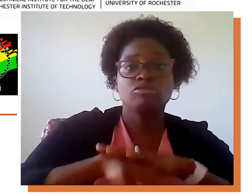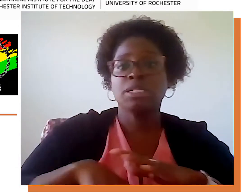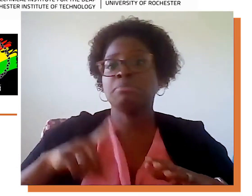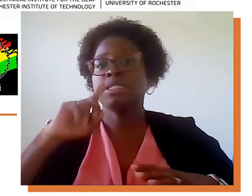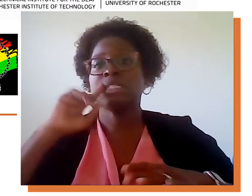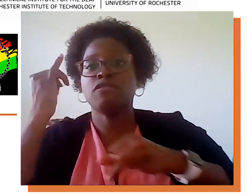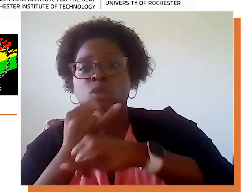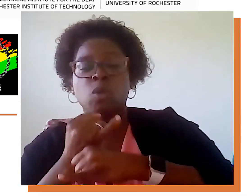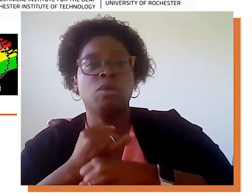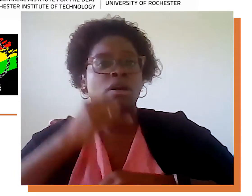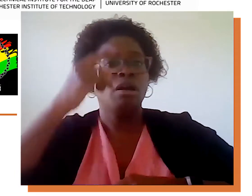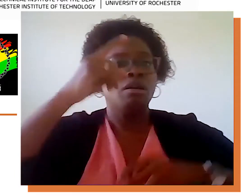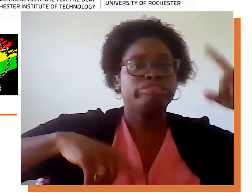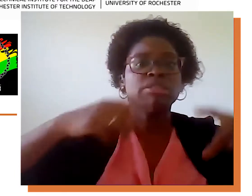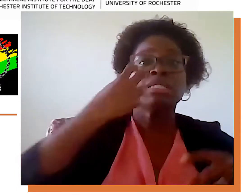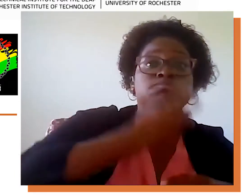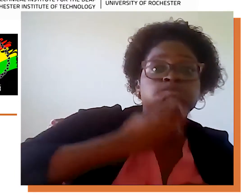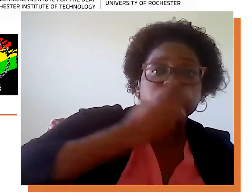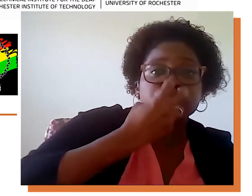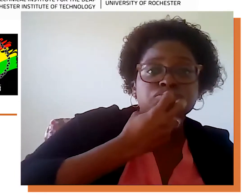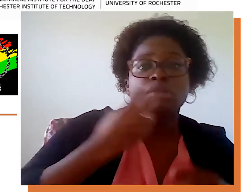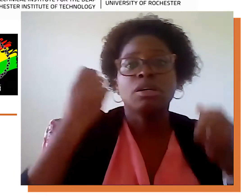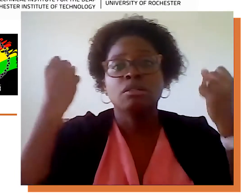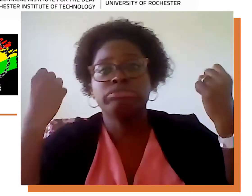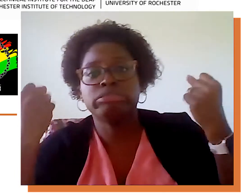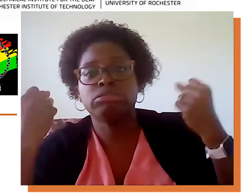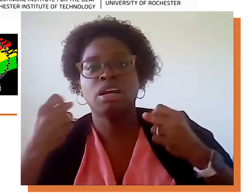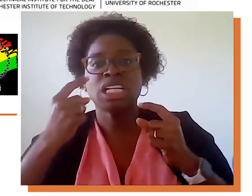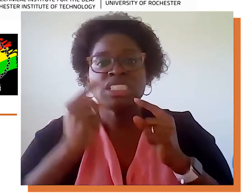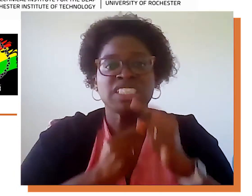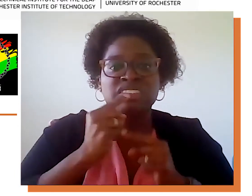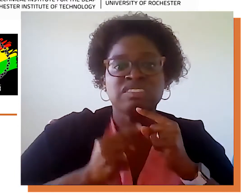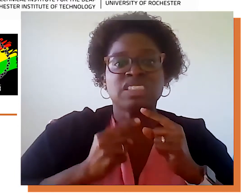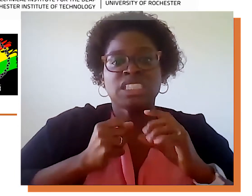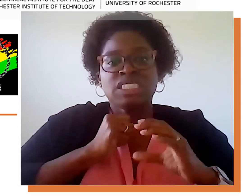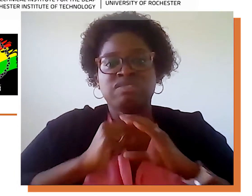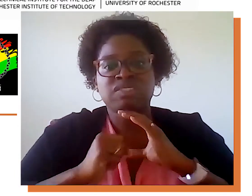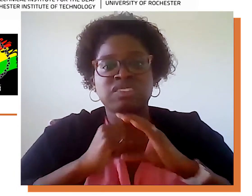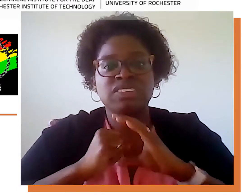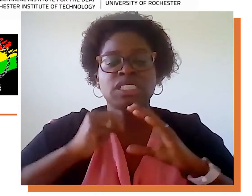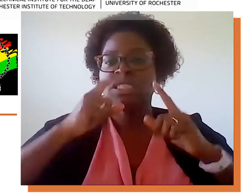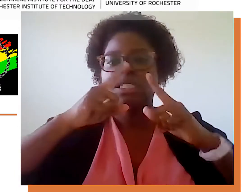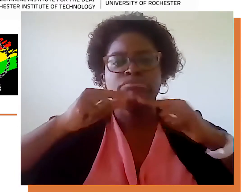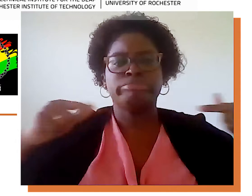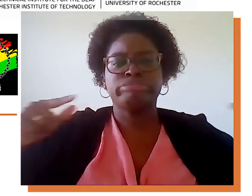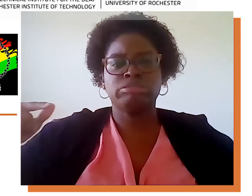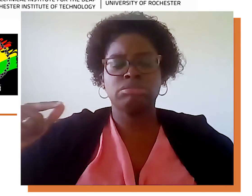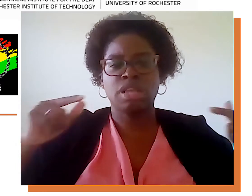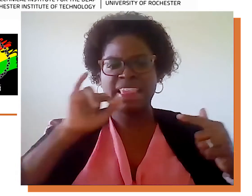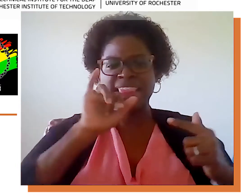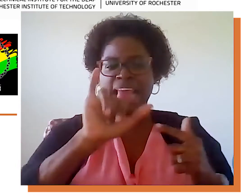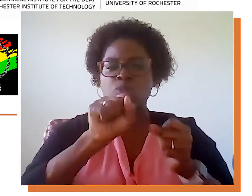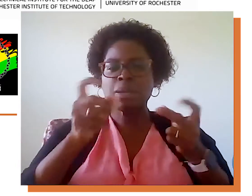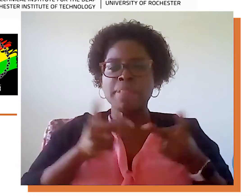deaf students, mainstream students, sign students, oral students, students who SimCom.